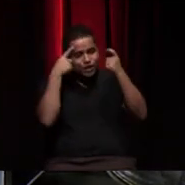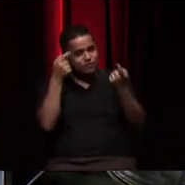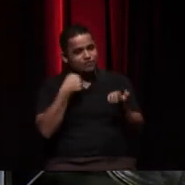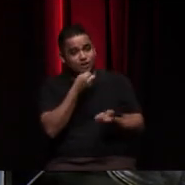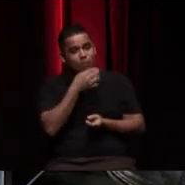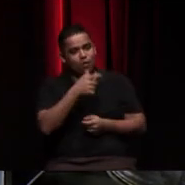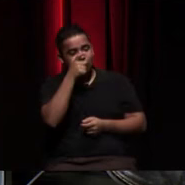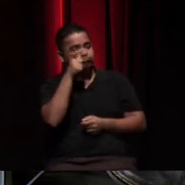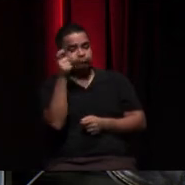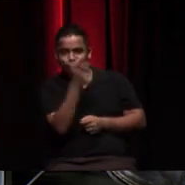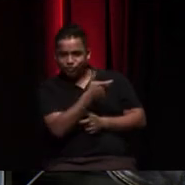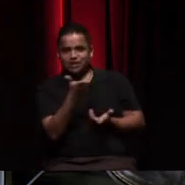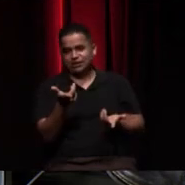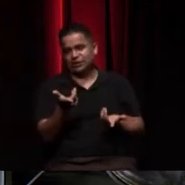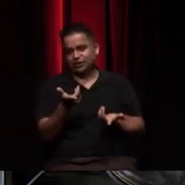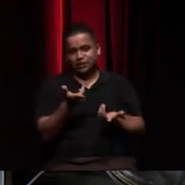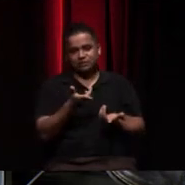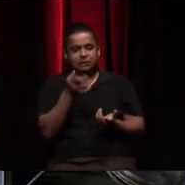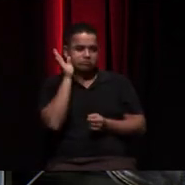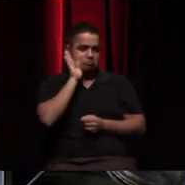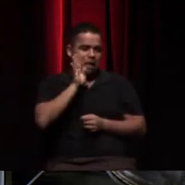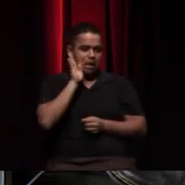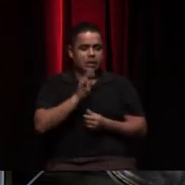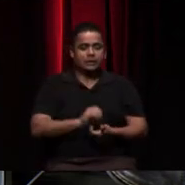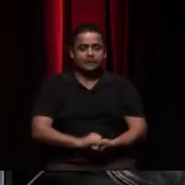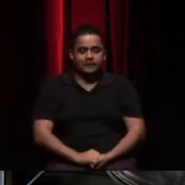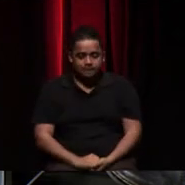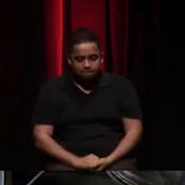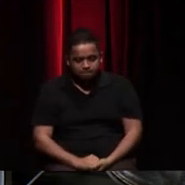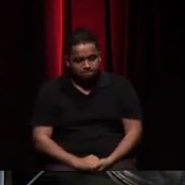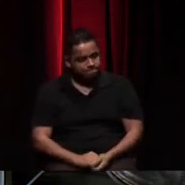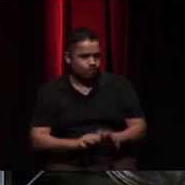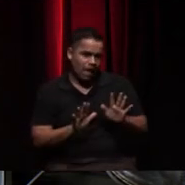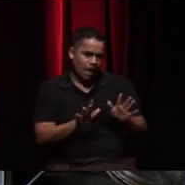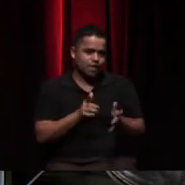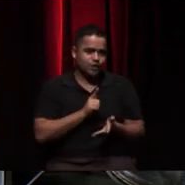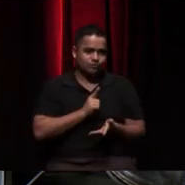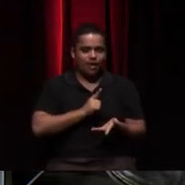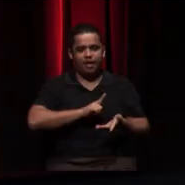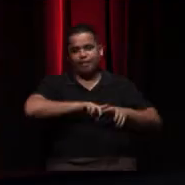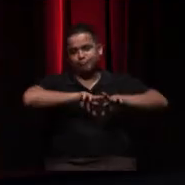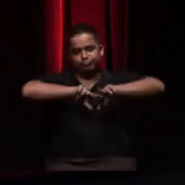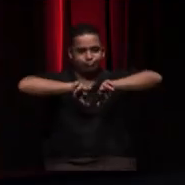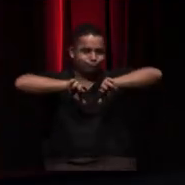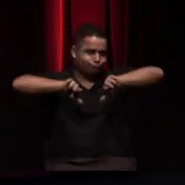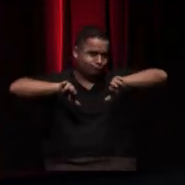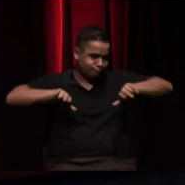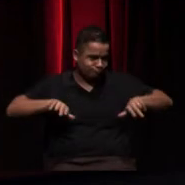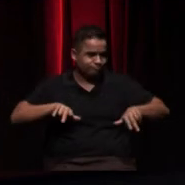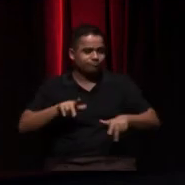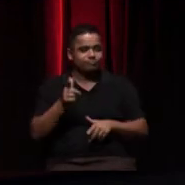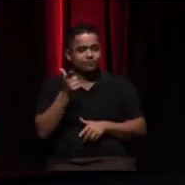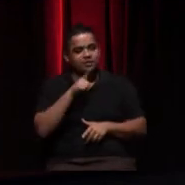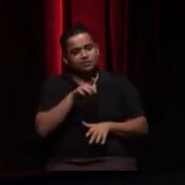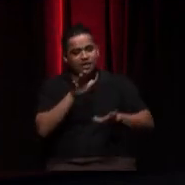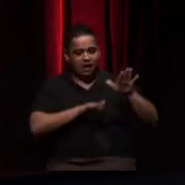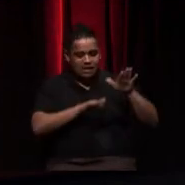to make it nice.” So that’s it. Every case is different. Sometimes we get to do nice things,